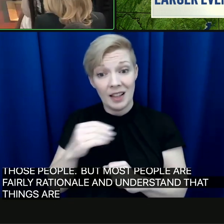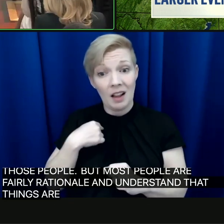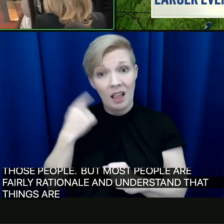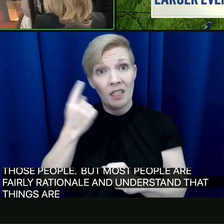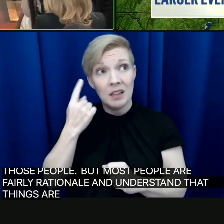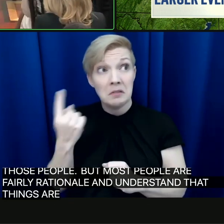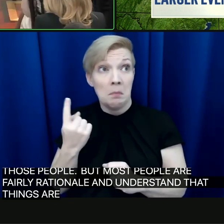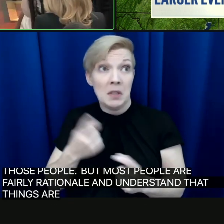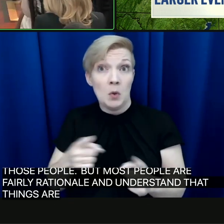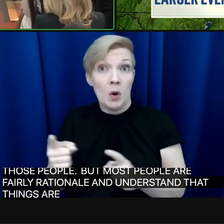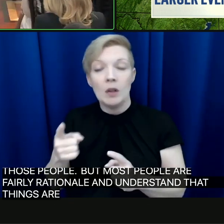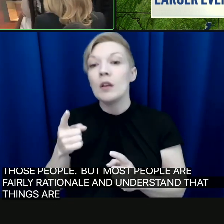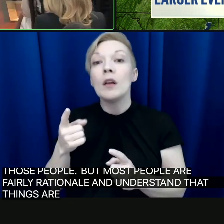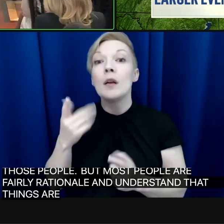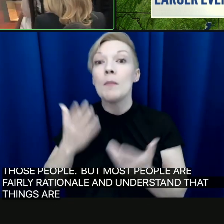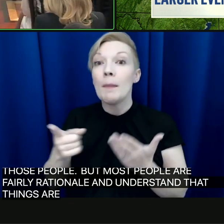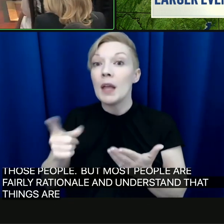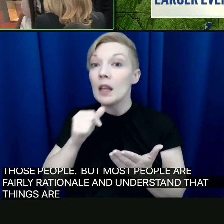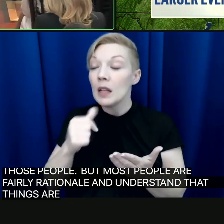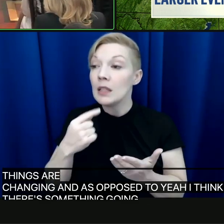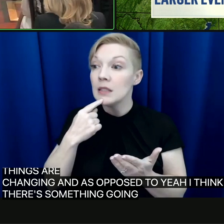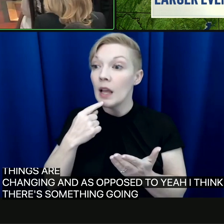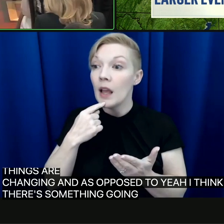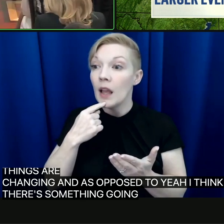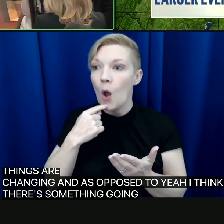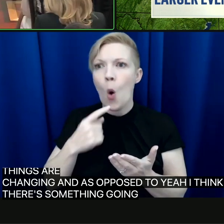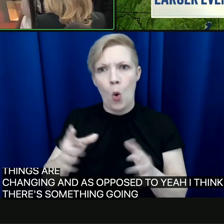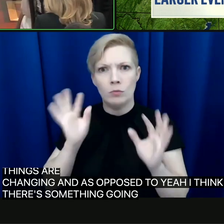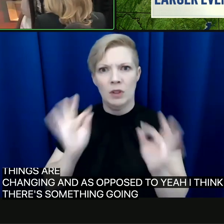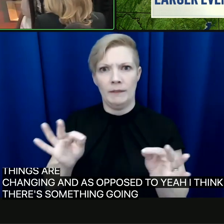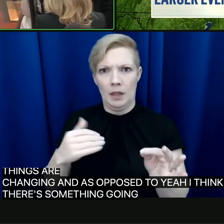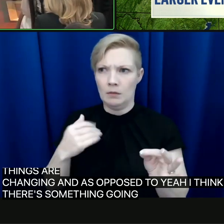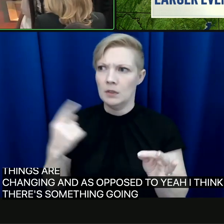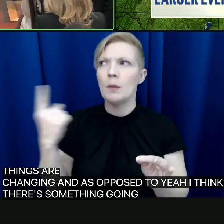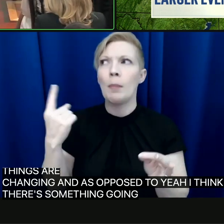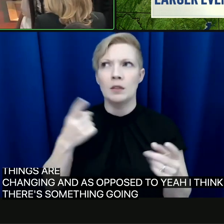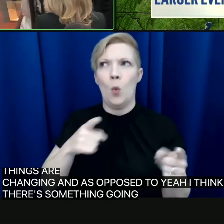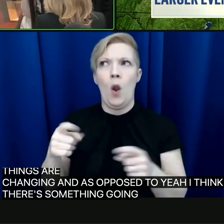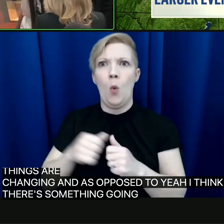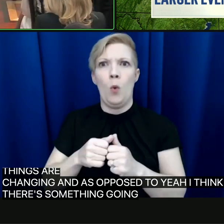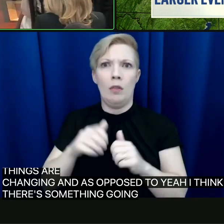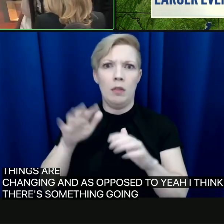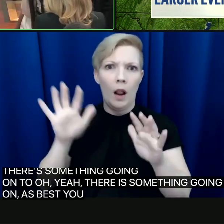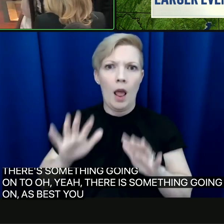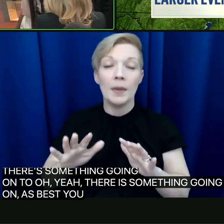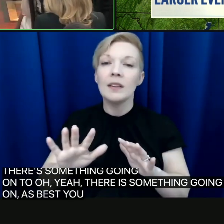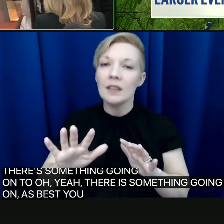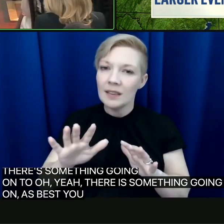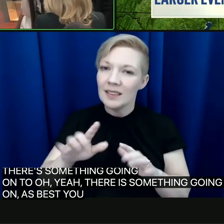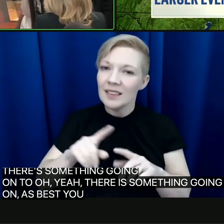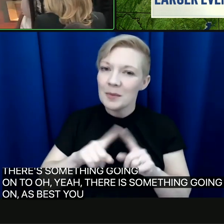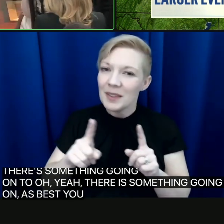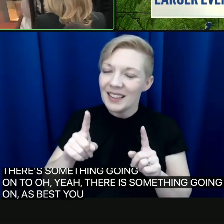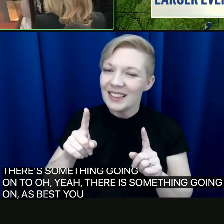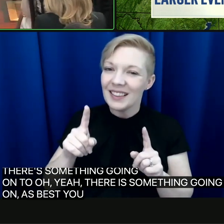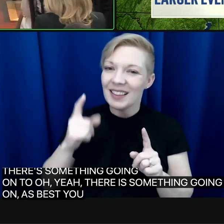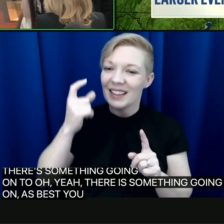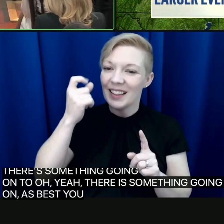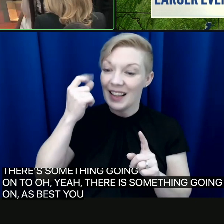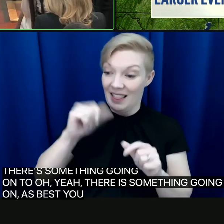there is something going on as best you can with each individual agency and or agencies that are put together.